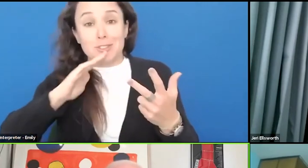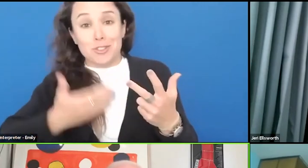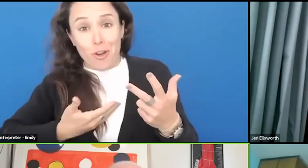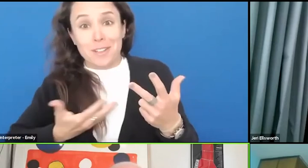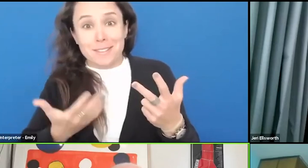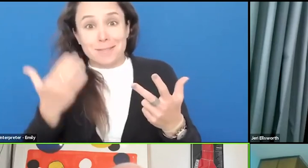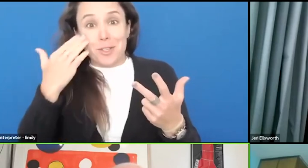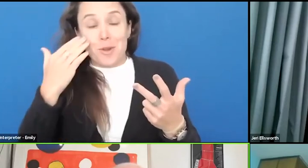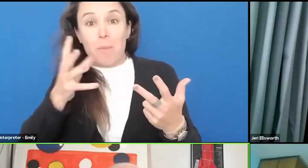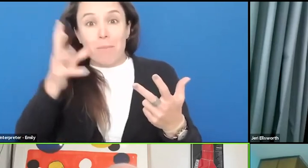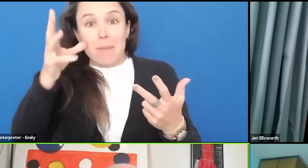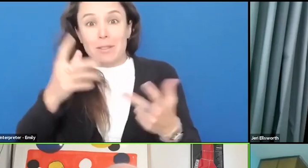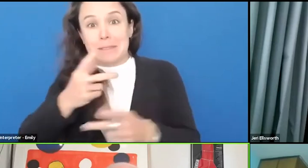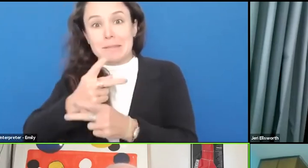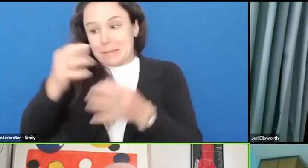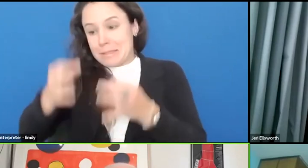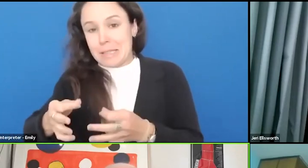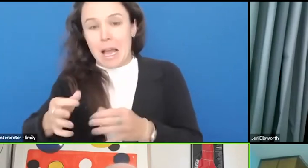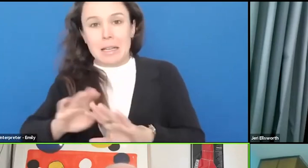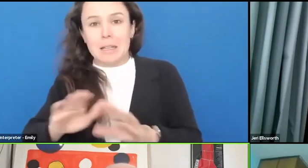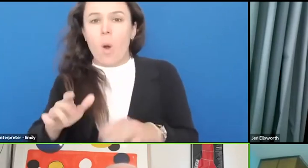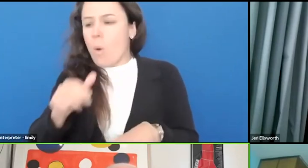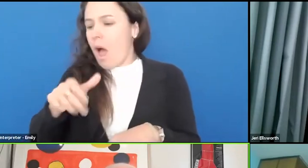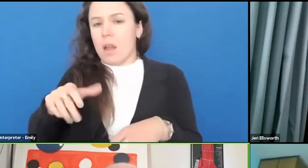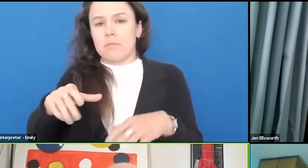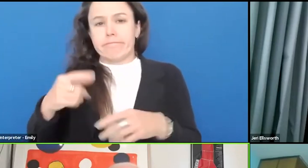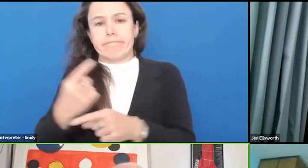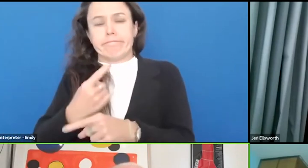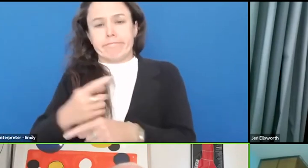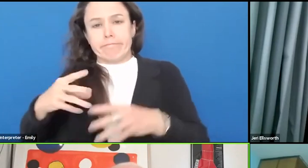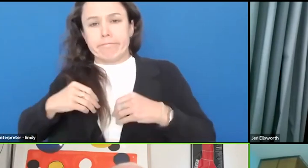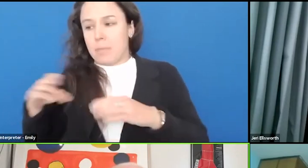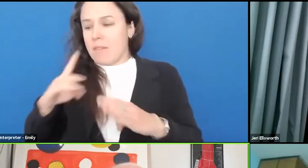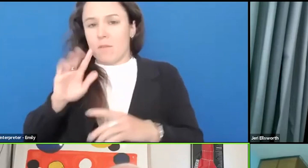decide will be not acceptable behavior for your child until they're an adult.